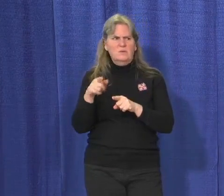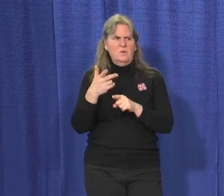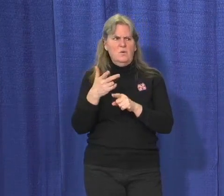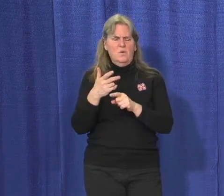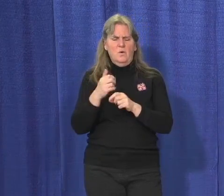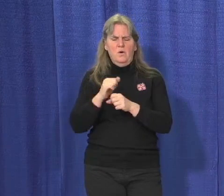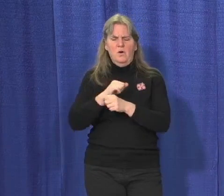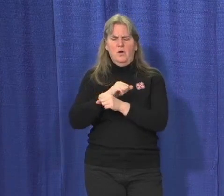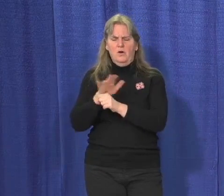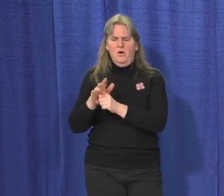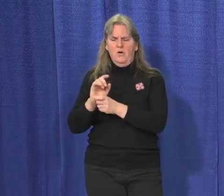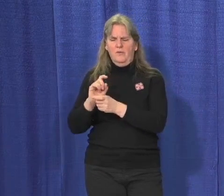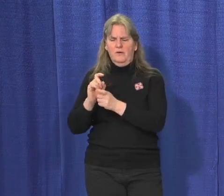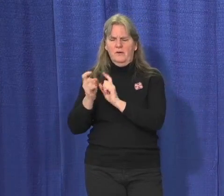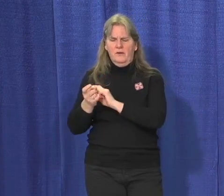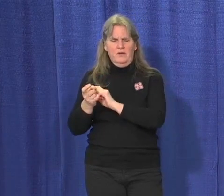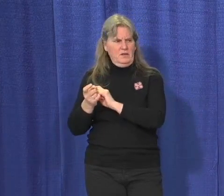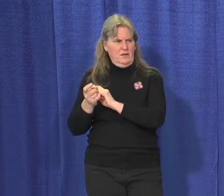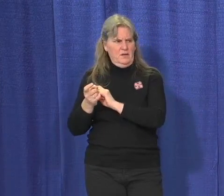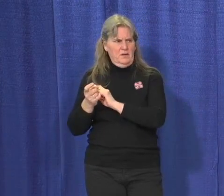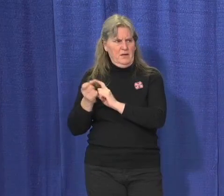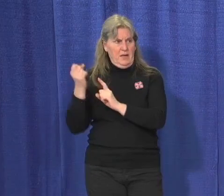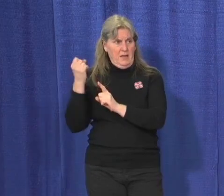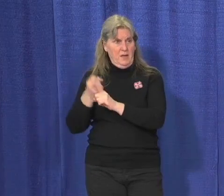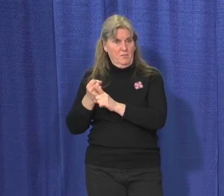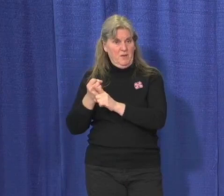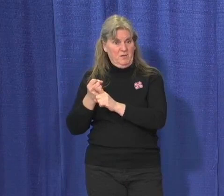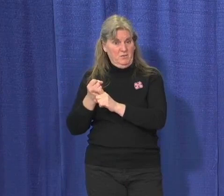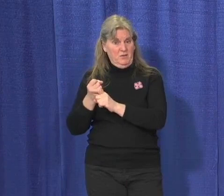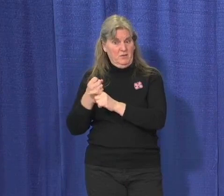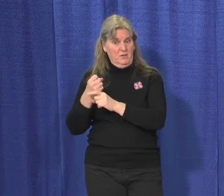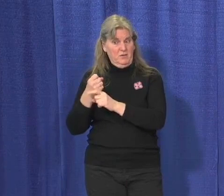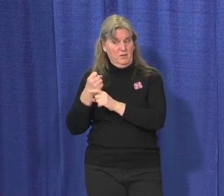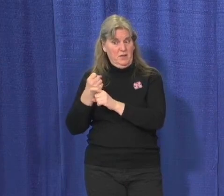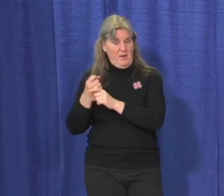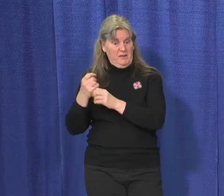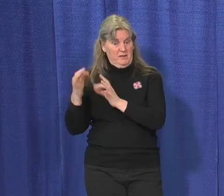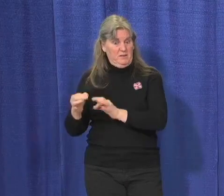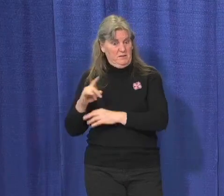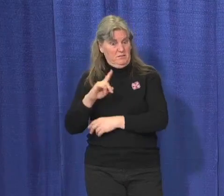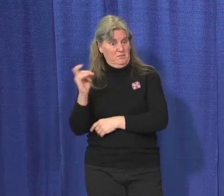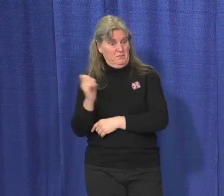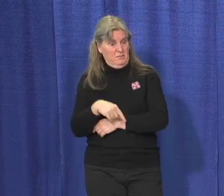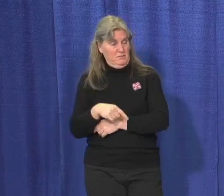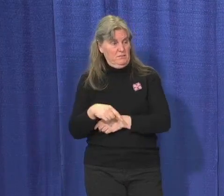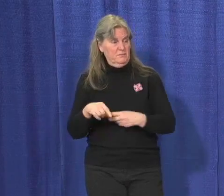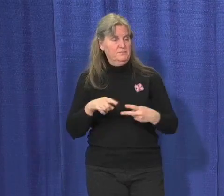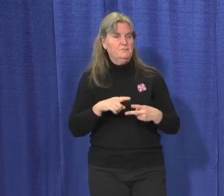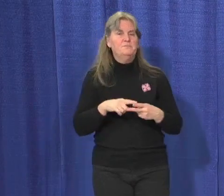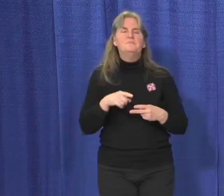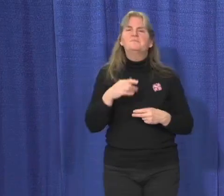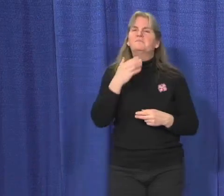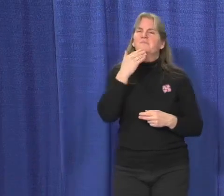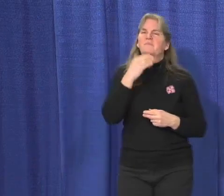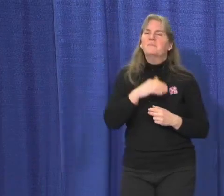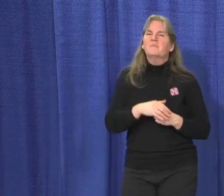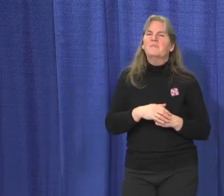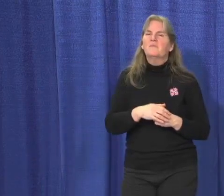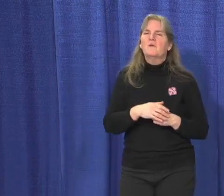terms of the timing?